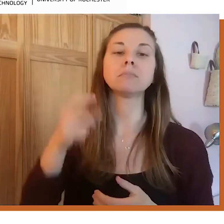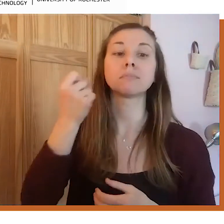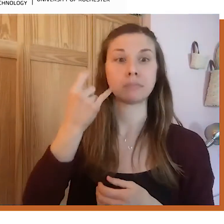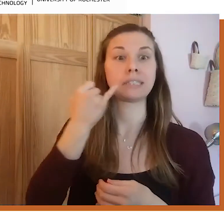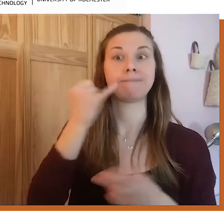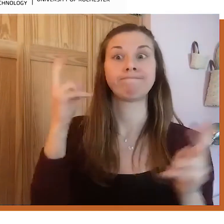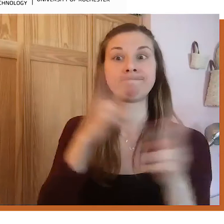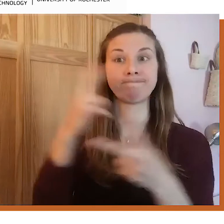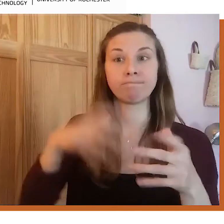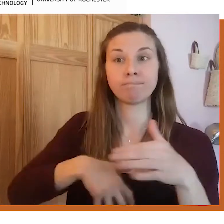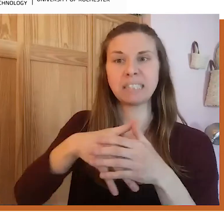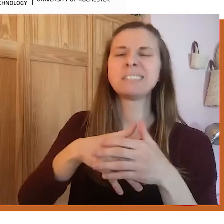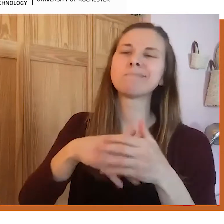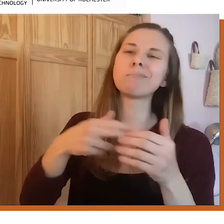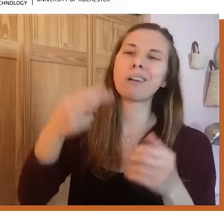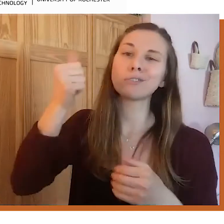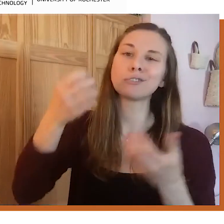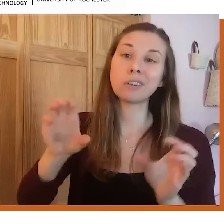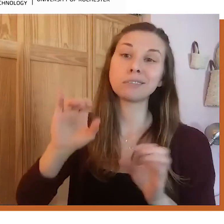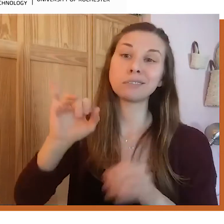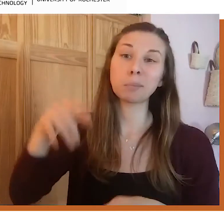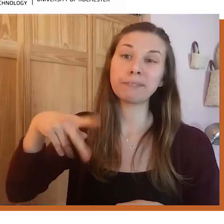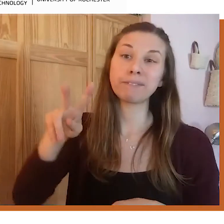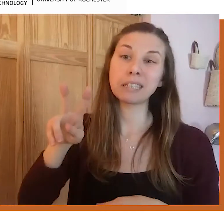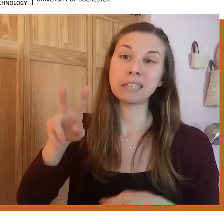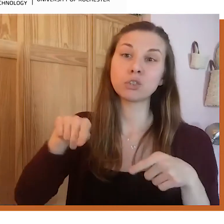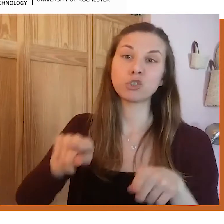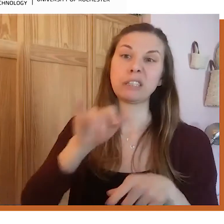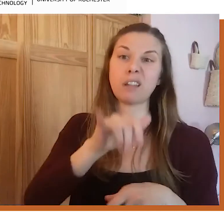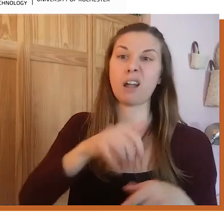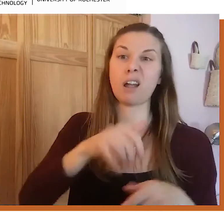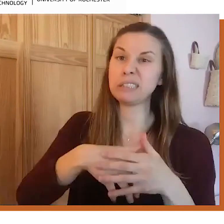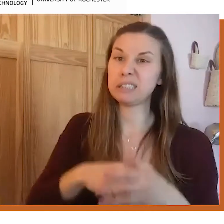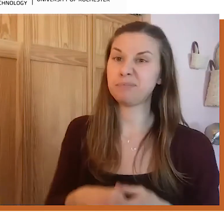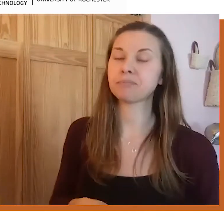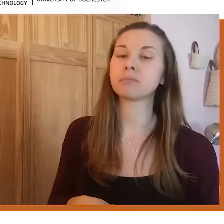we know that unintended pregnancies have-- there's a higher chance of unintended pregnancies